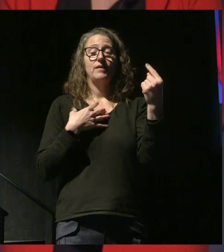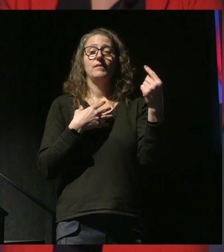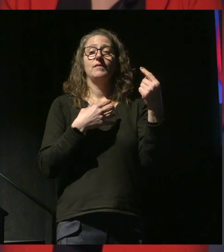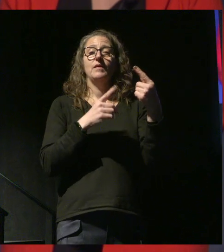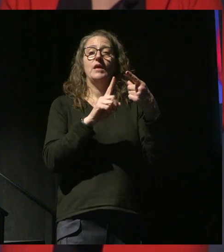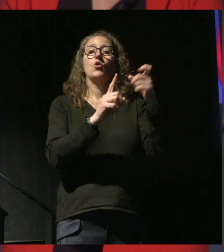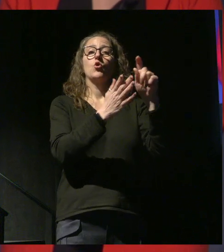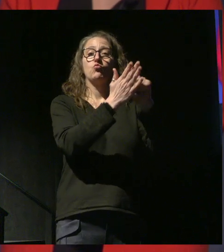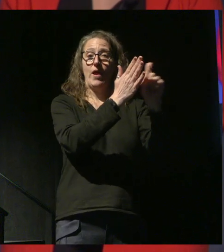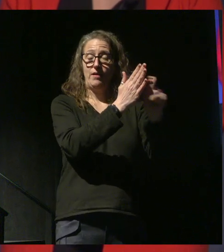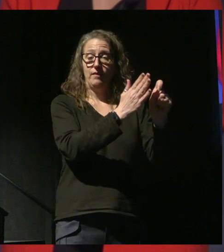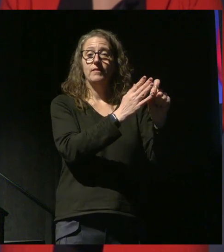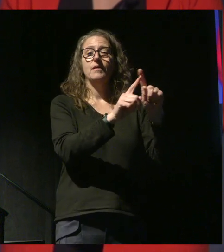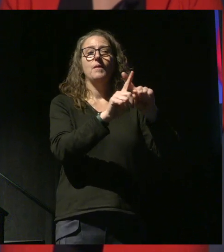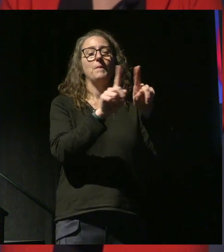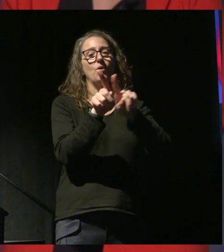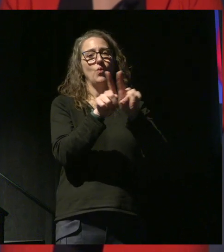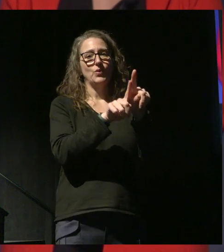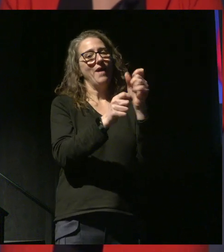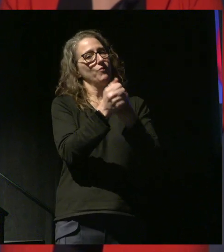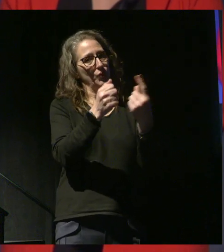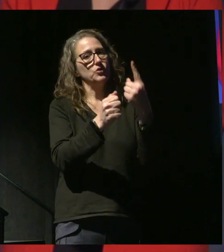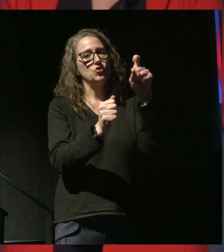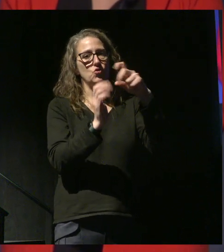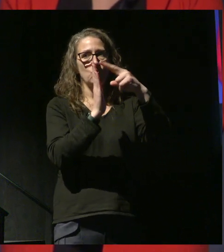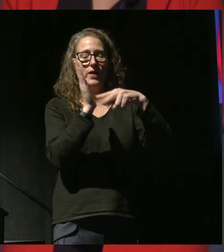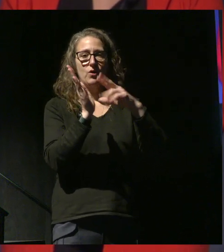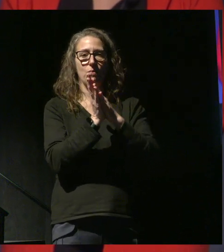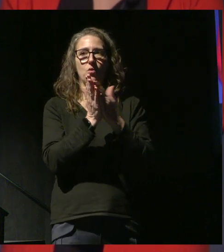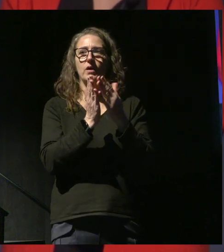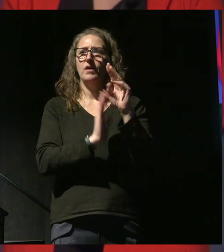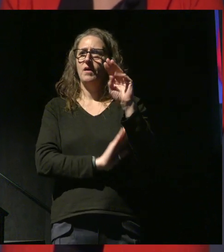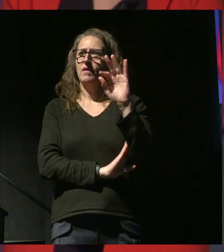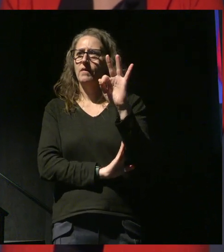Everybody should read Faltas, her memoir, which is available